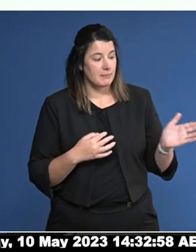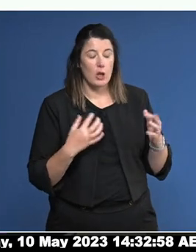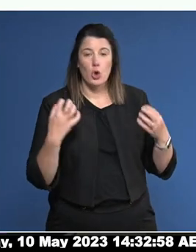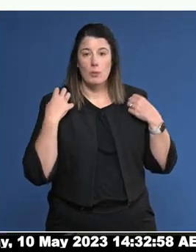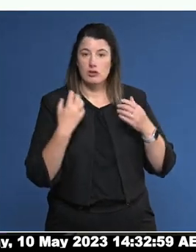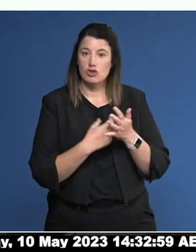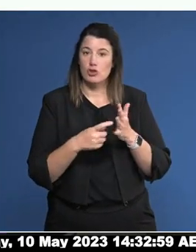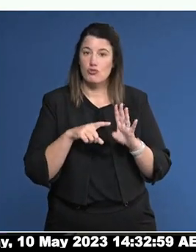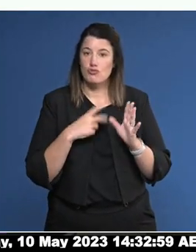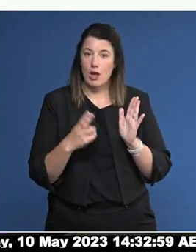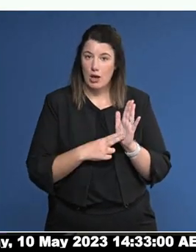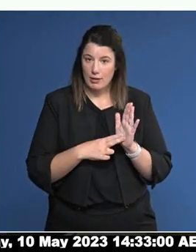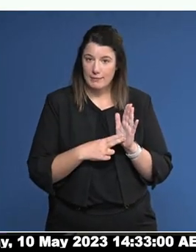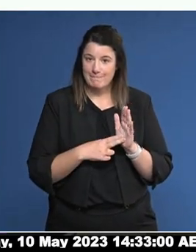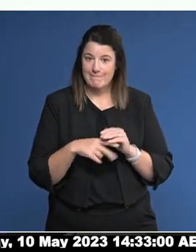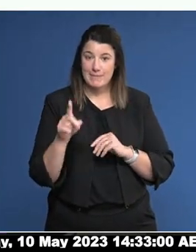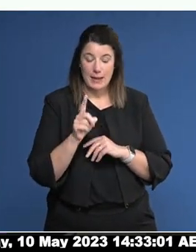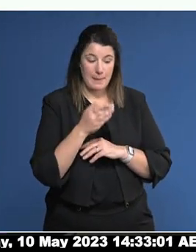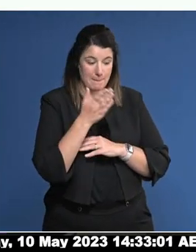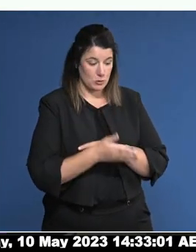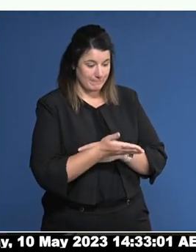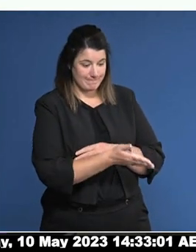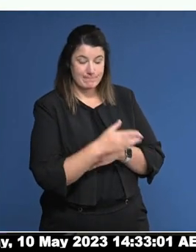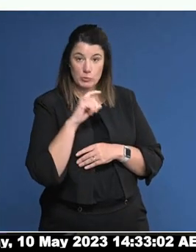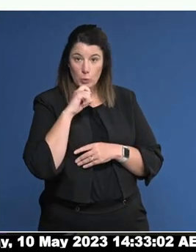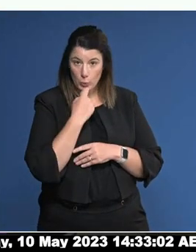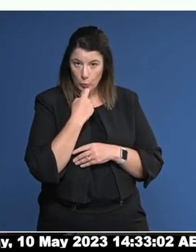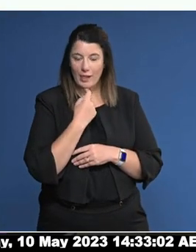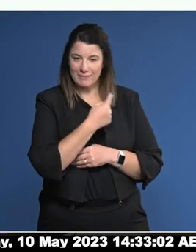The associate, who is just to your right, will administer the affirmation.